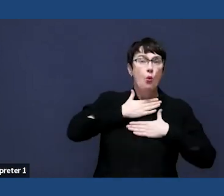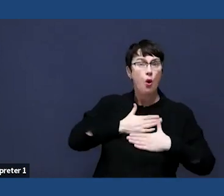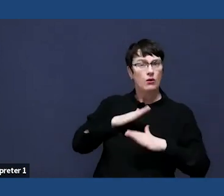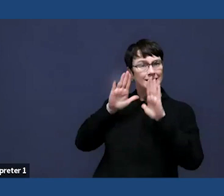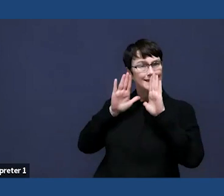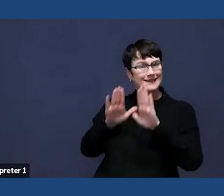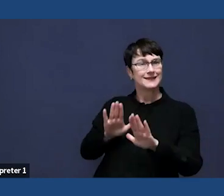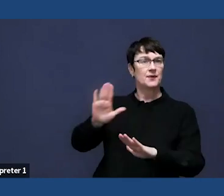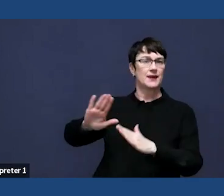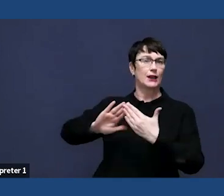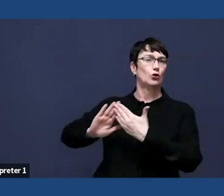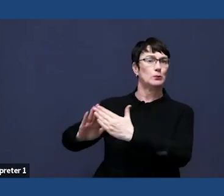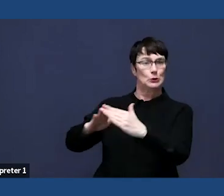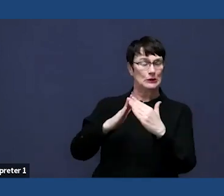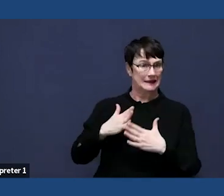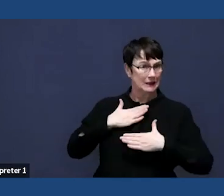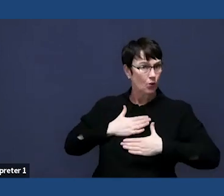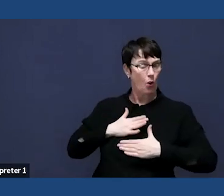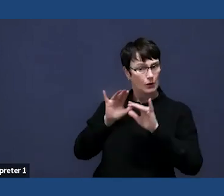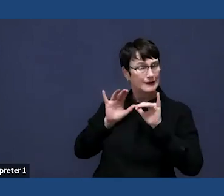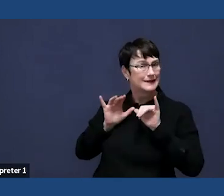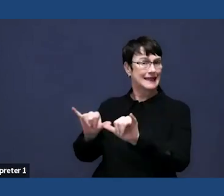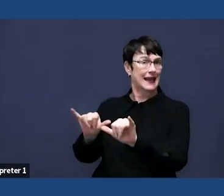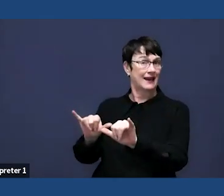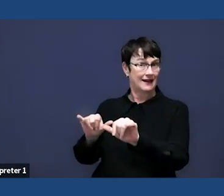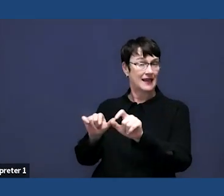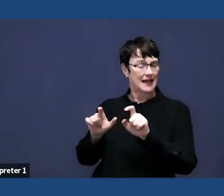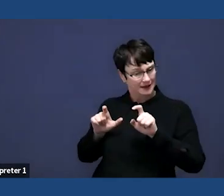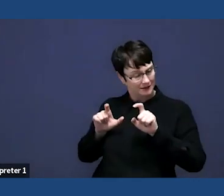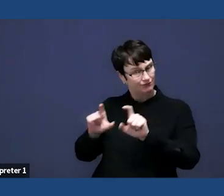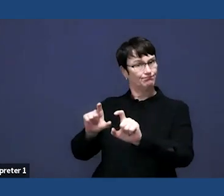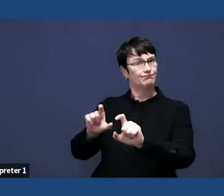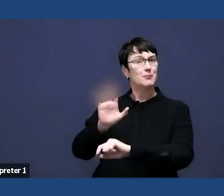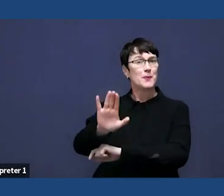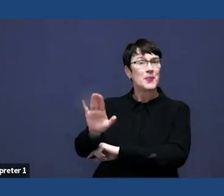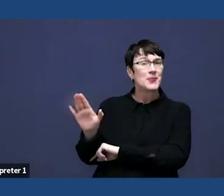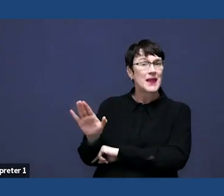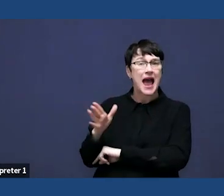community is often associated with better health outcomes, with a lower risk of disease,